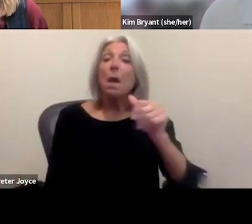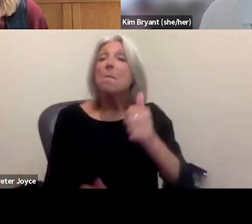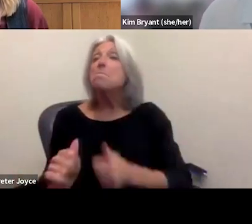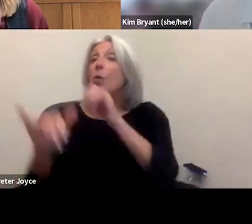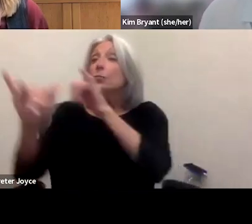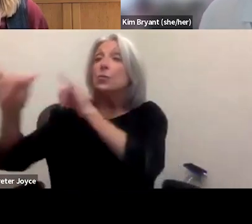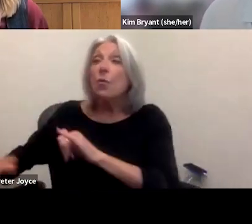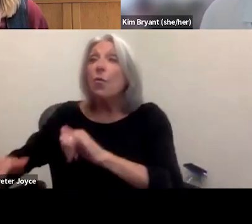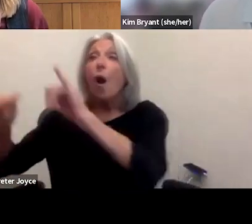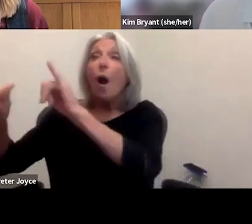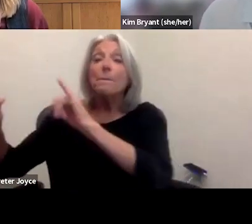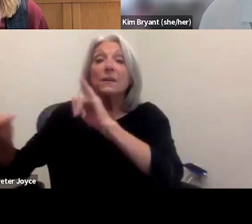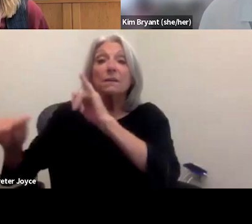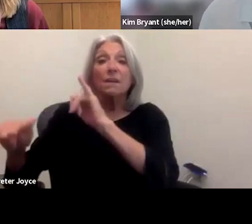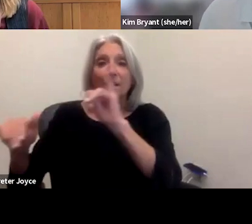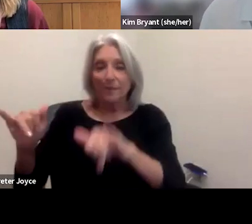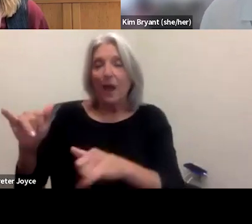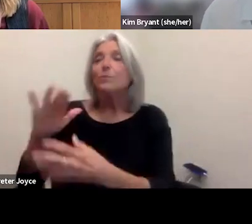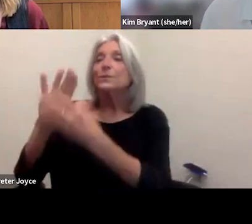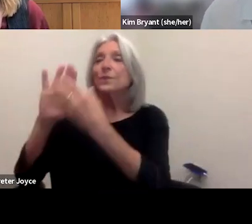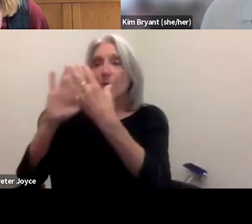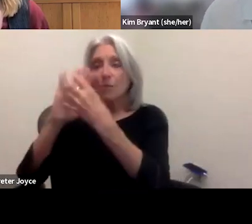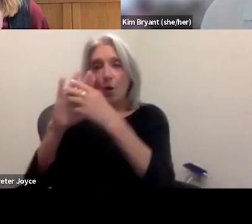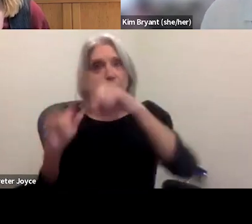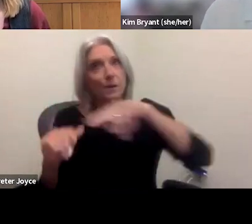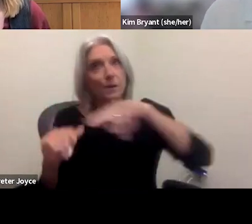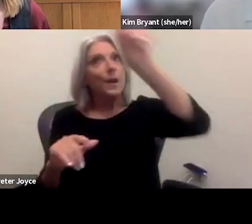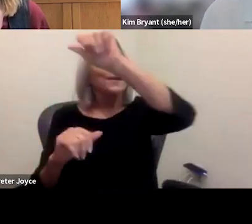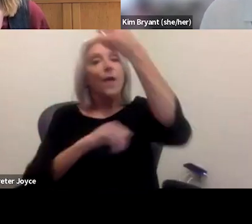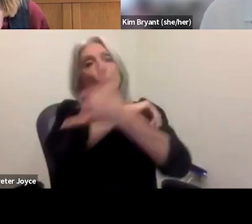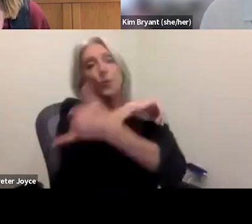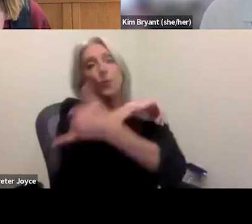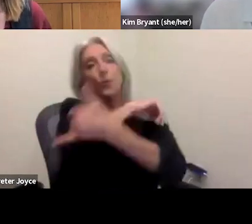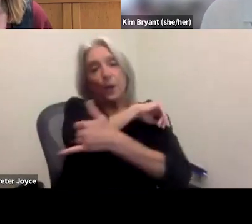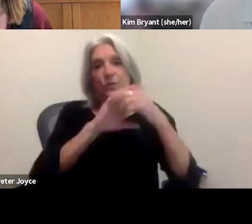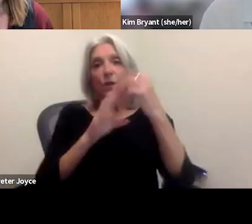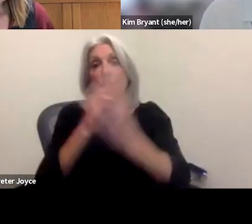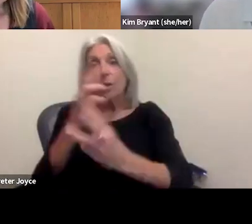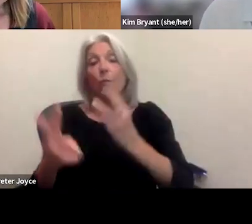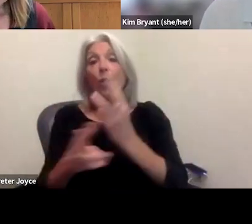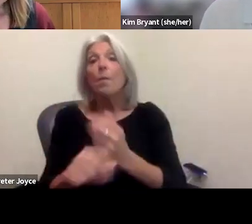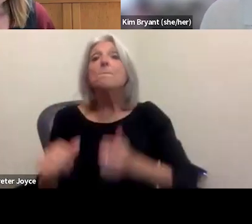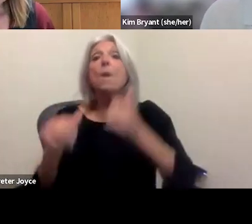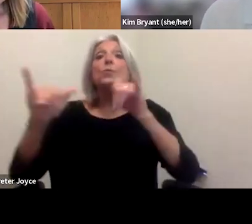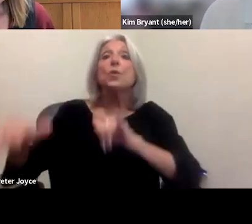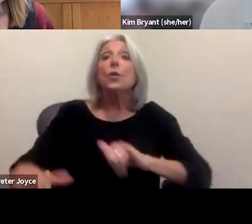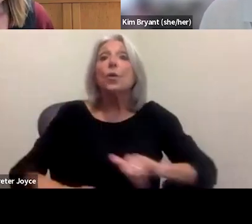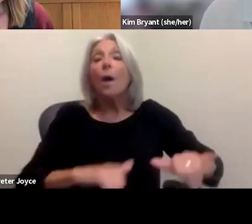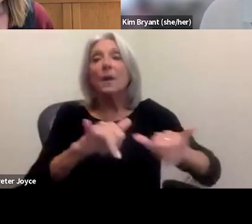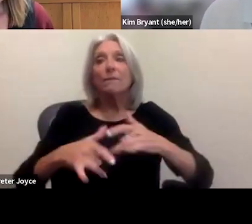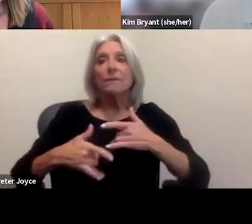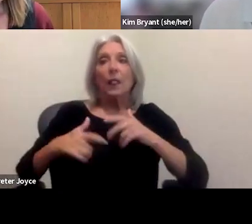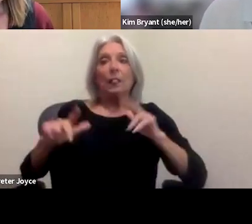has been replicated in other countries throughout the world since. The most common emotions are discomfort and stress.